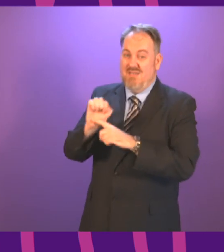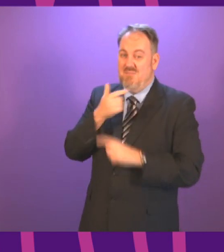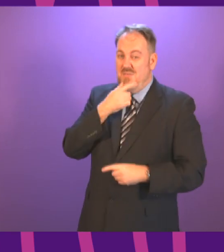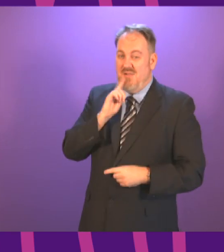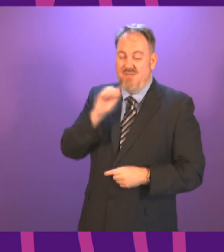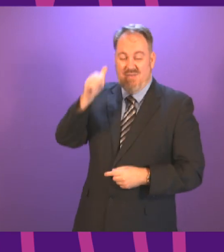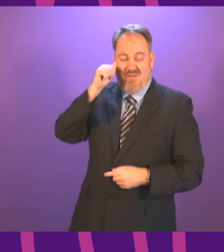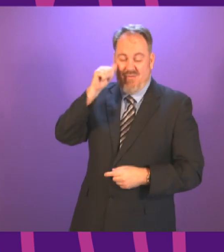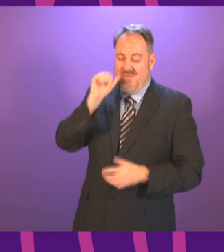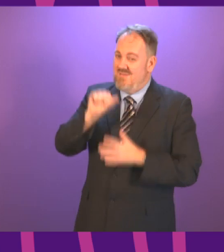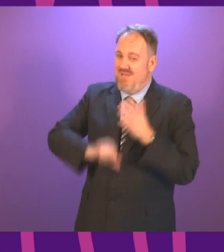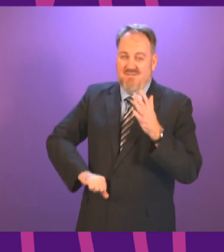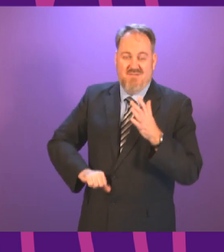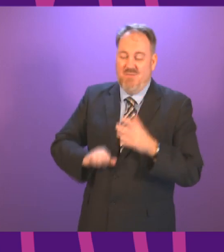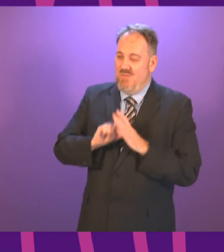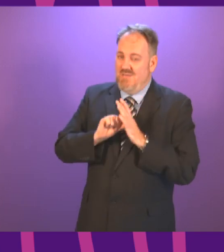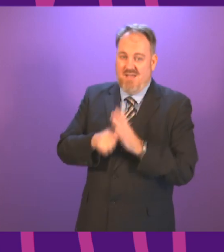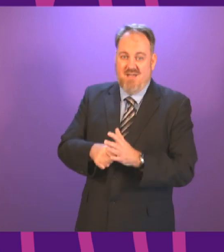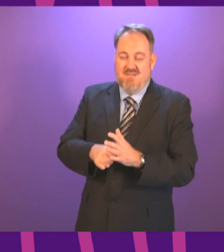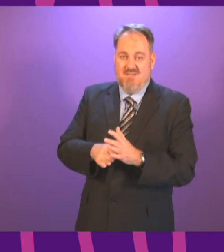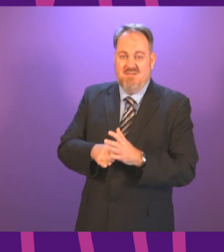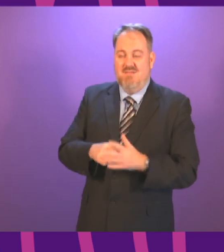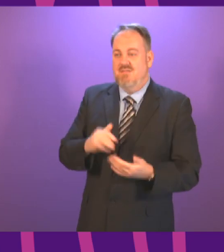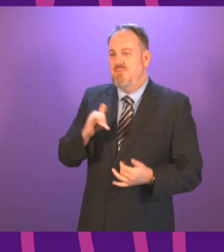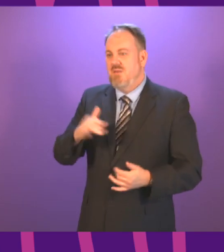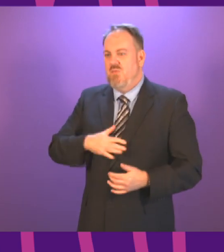I recognise—it is one of the most difficult things about this—that it is possible to